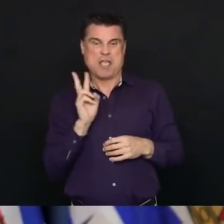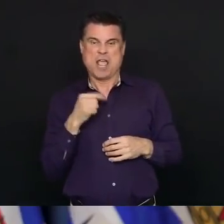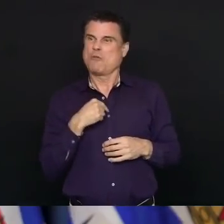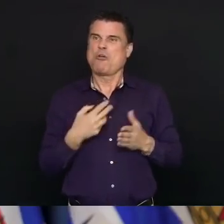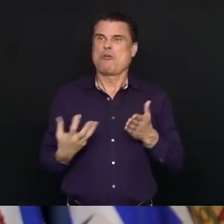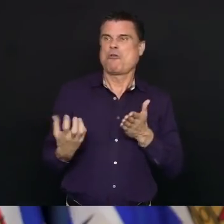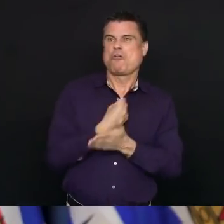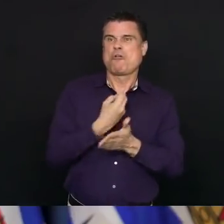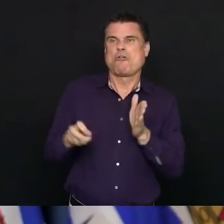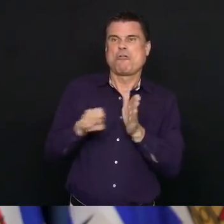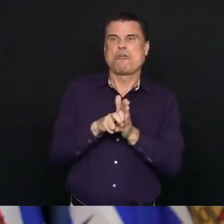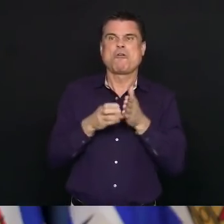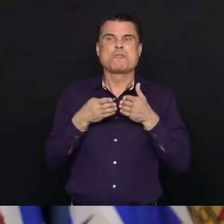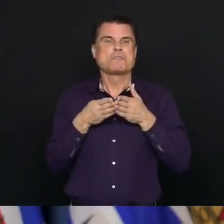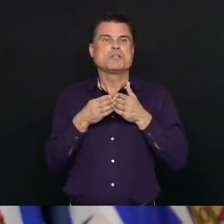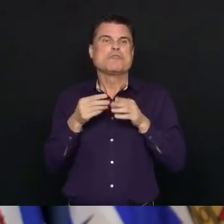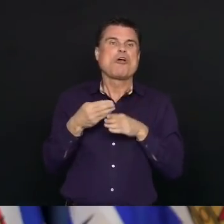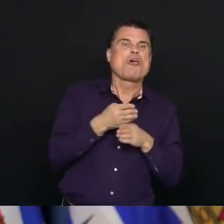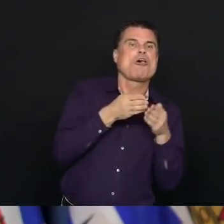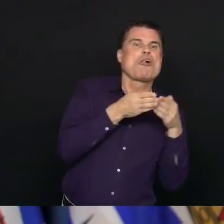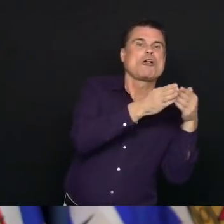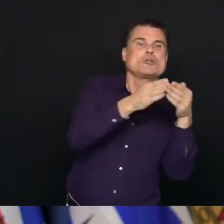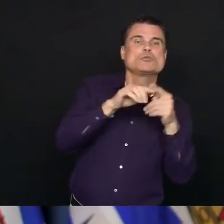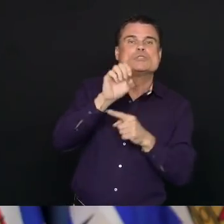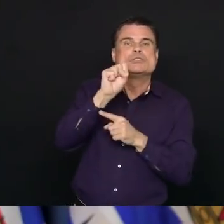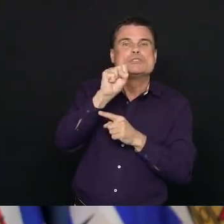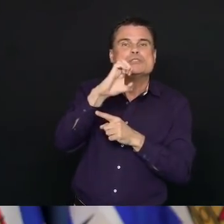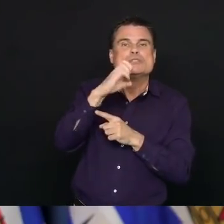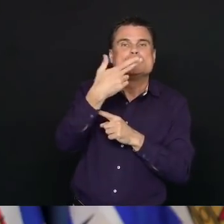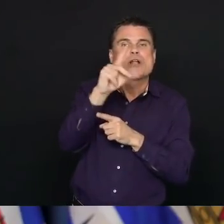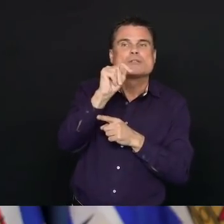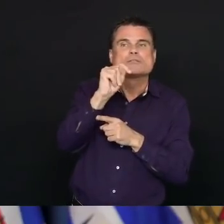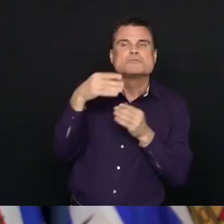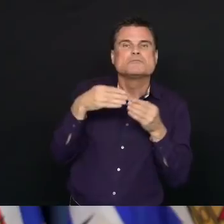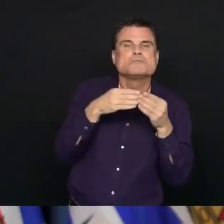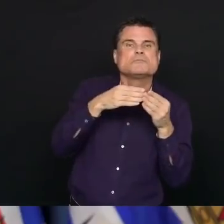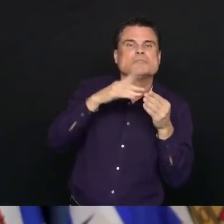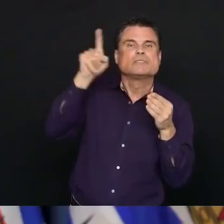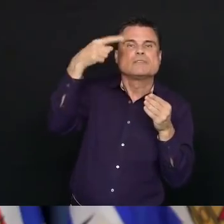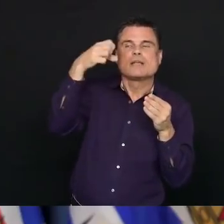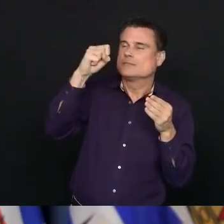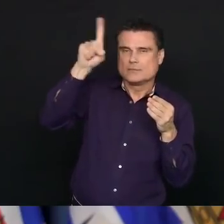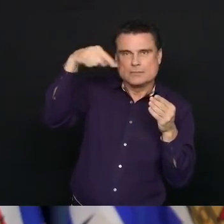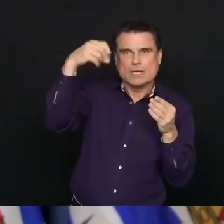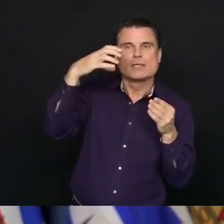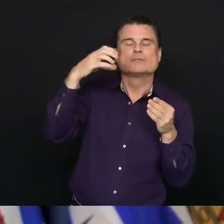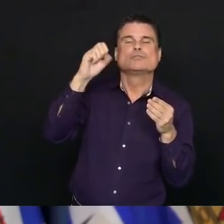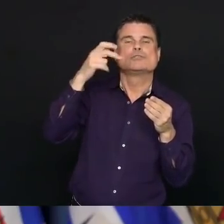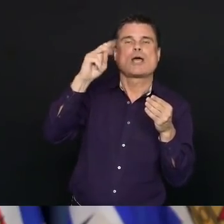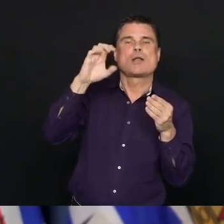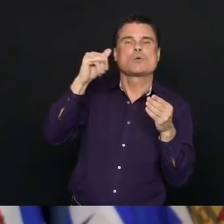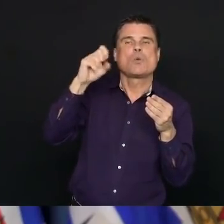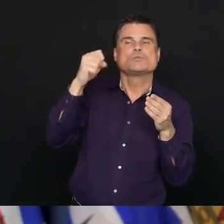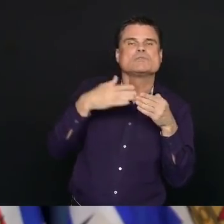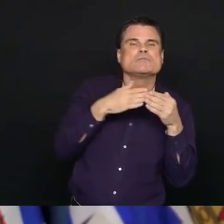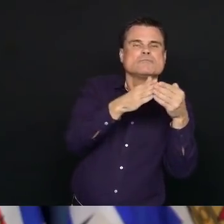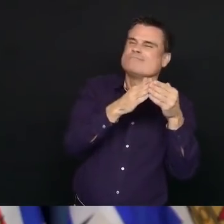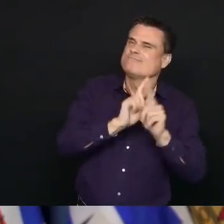trip. This is not the time. If you want to go to a fishing cabin , this is not the time.